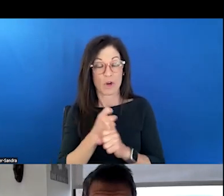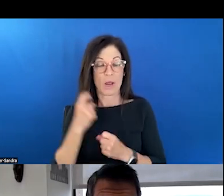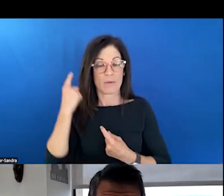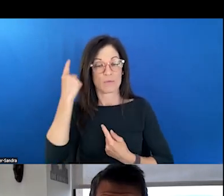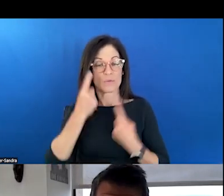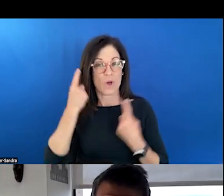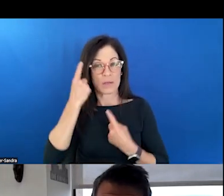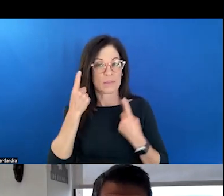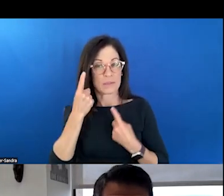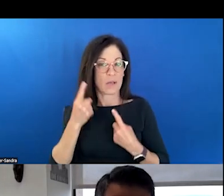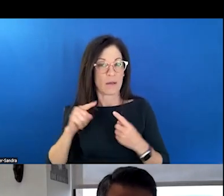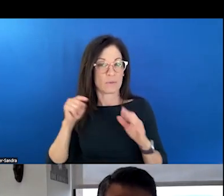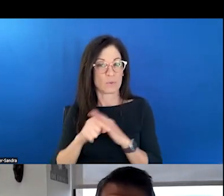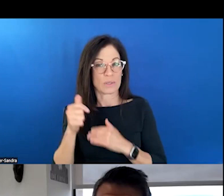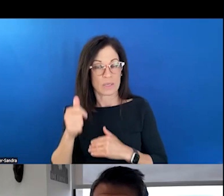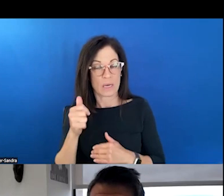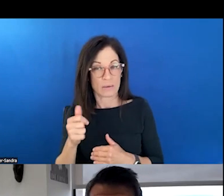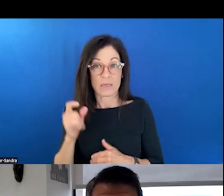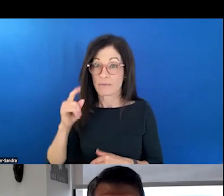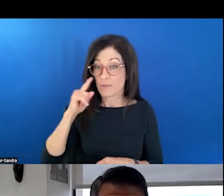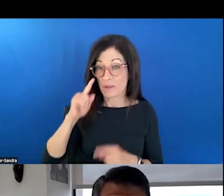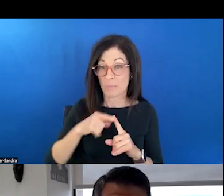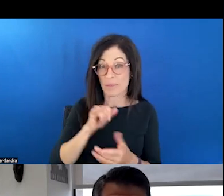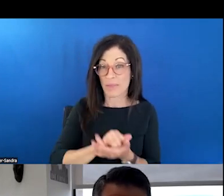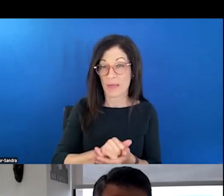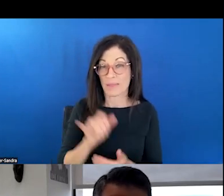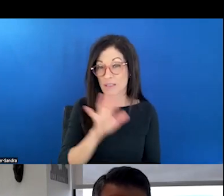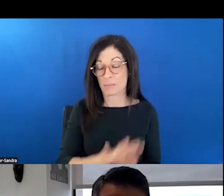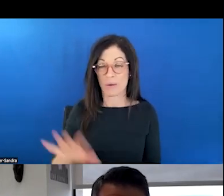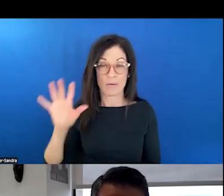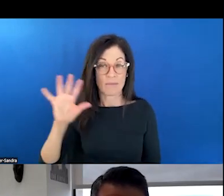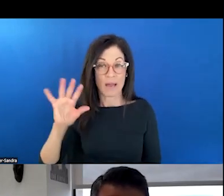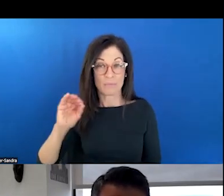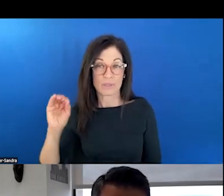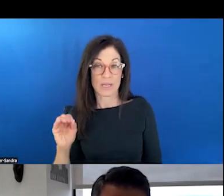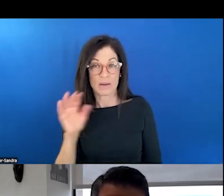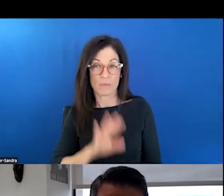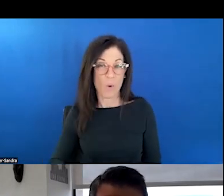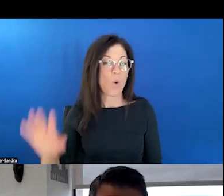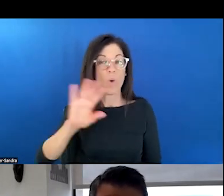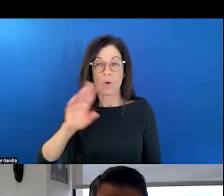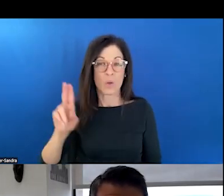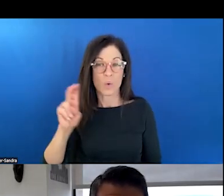IF YOU THINK ABOUT THAT, THAT IS ABOUT 5% OF THE U.S. POPULATION